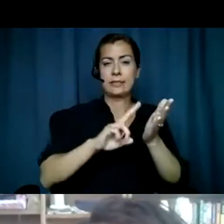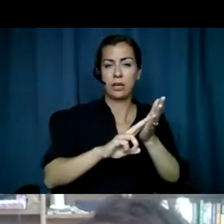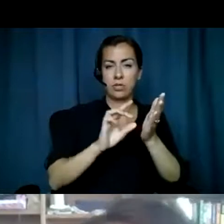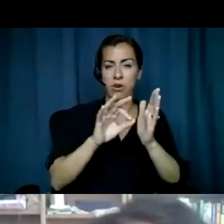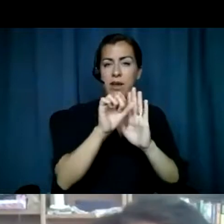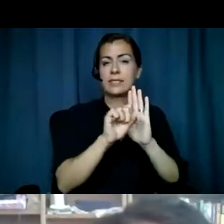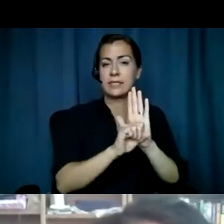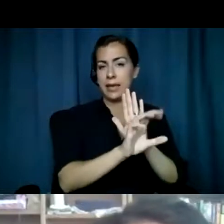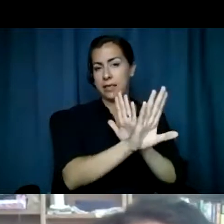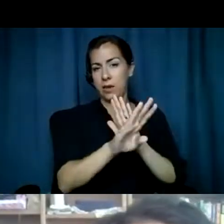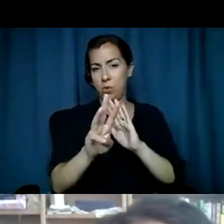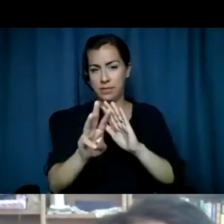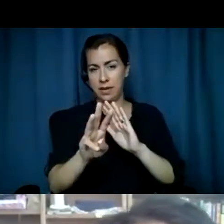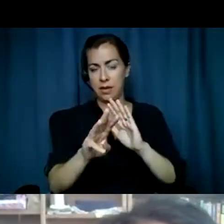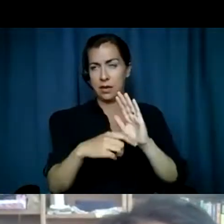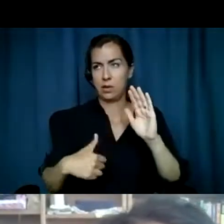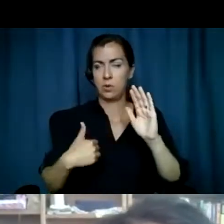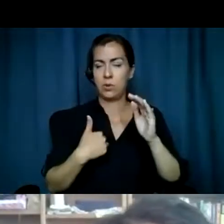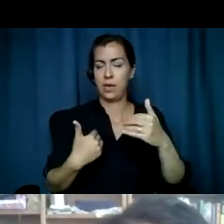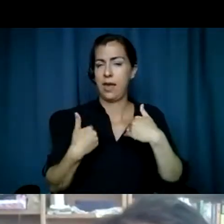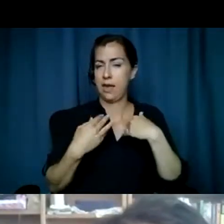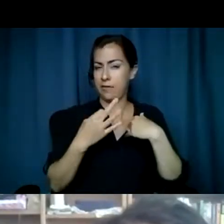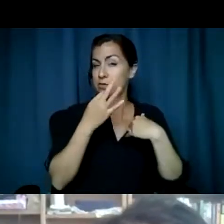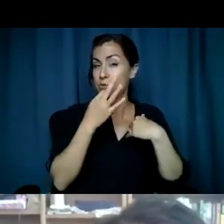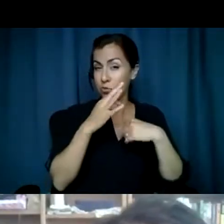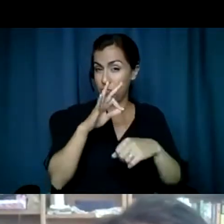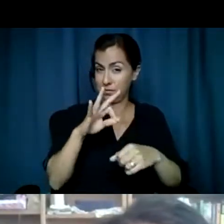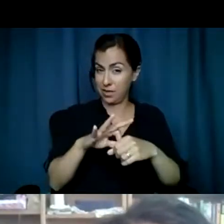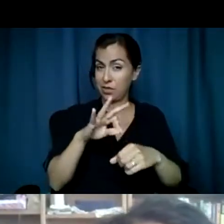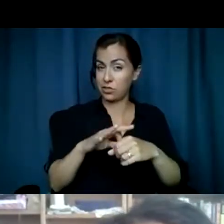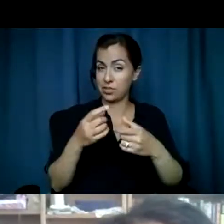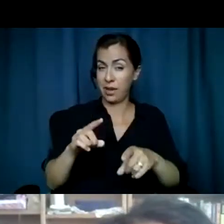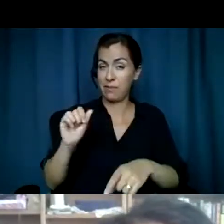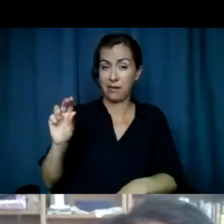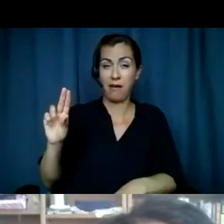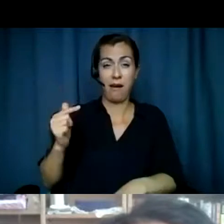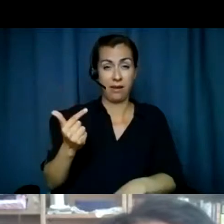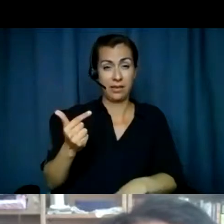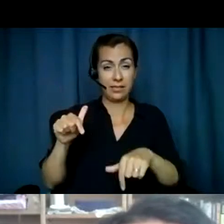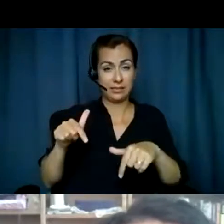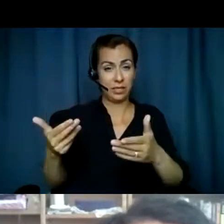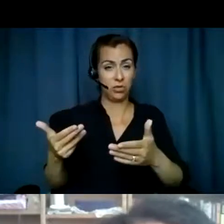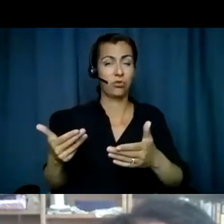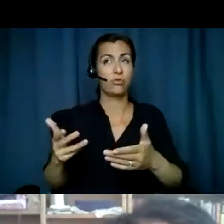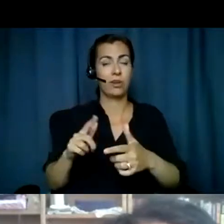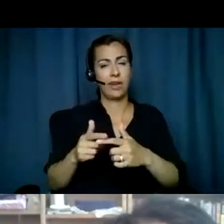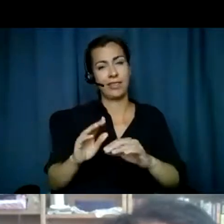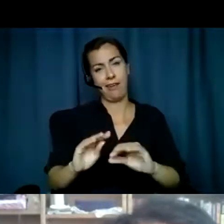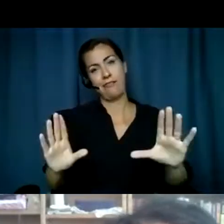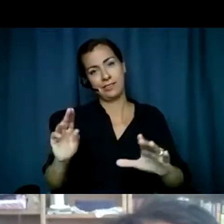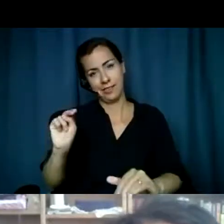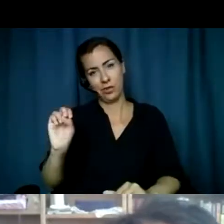informing certain places like RCO or Mentors of Oregon, or